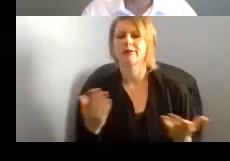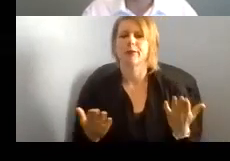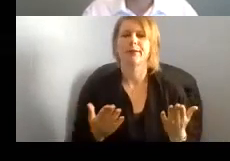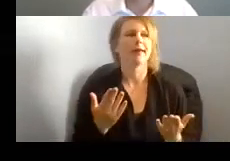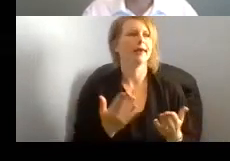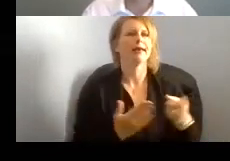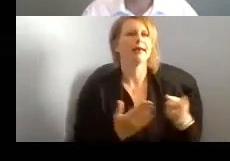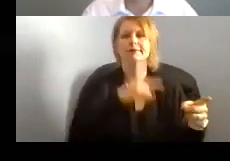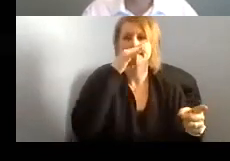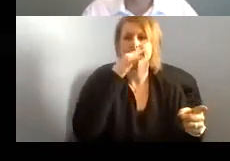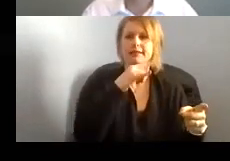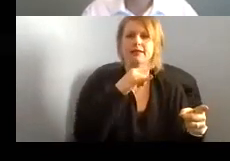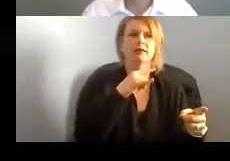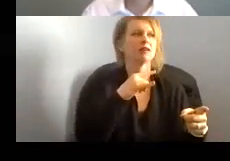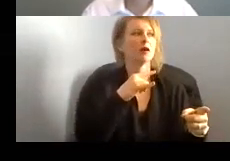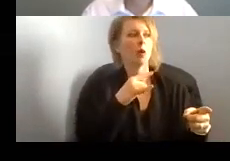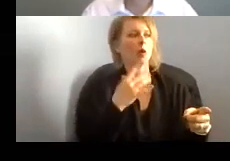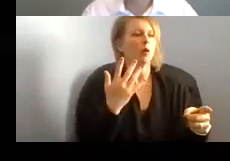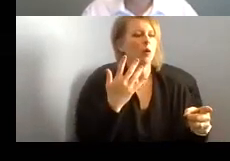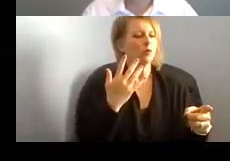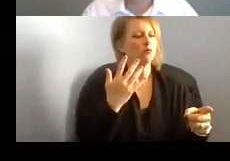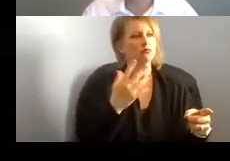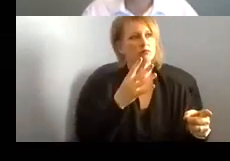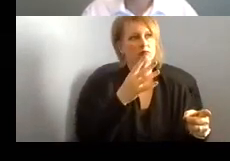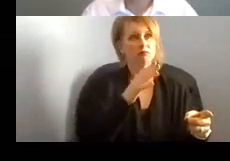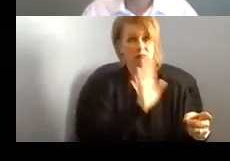That would be seen as insulting. But when you say things like, you know,